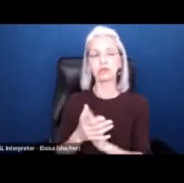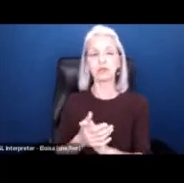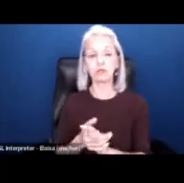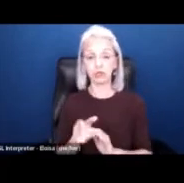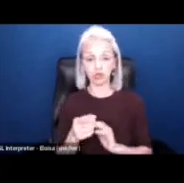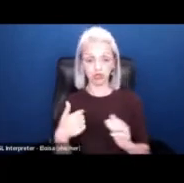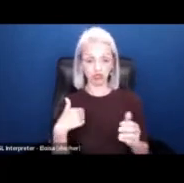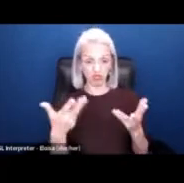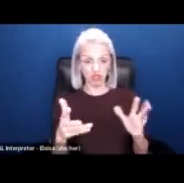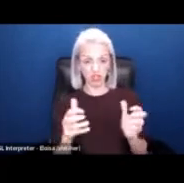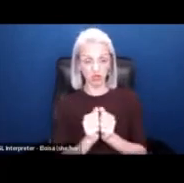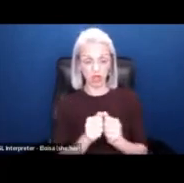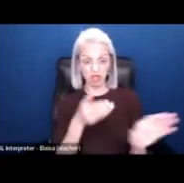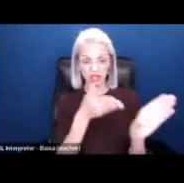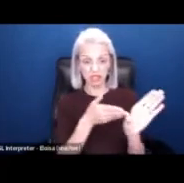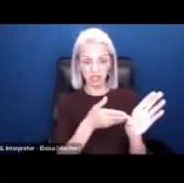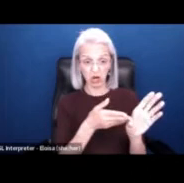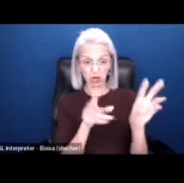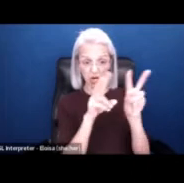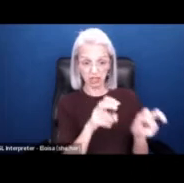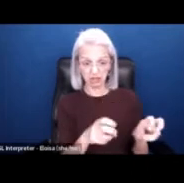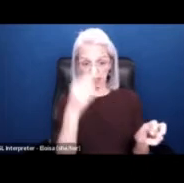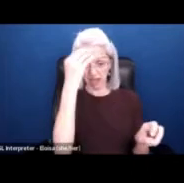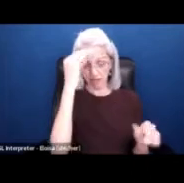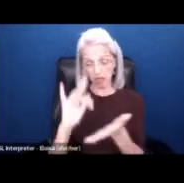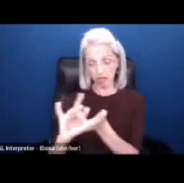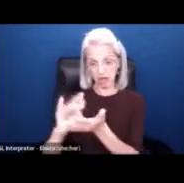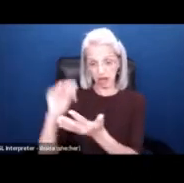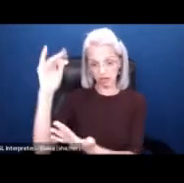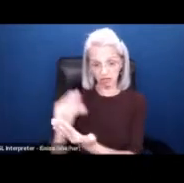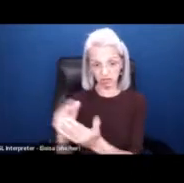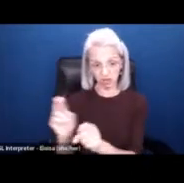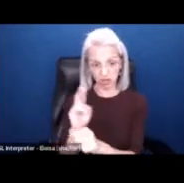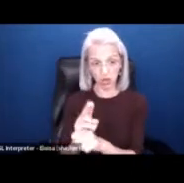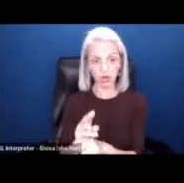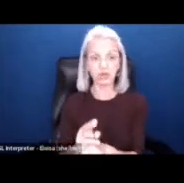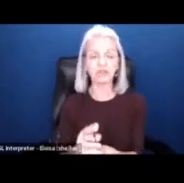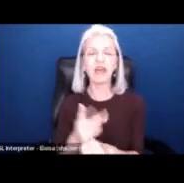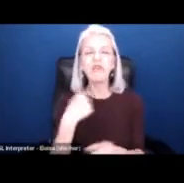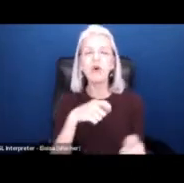psychiatric assessment, thinking about the medical review of systems but in particular, with traumatic brain injury, you wanna think about neurologic